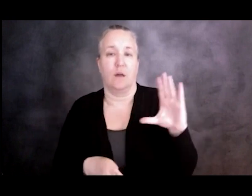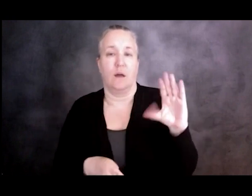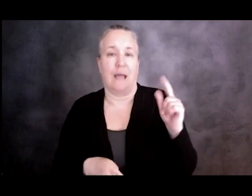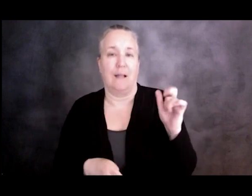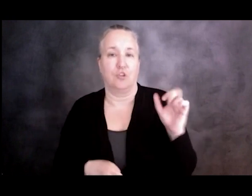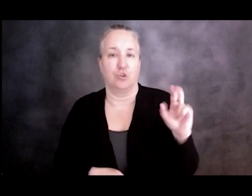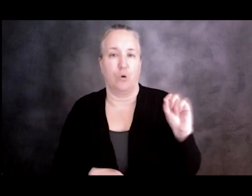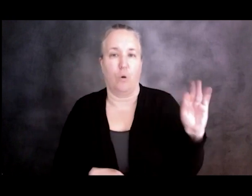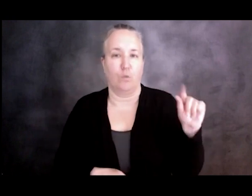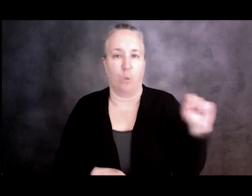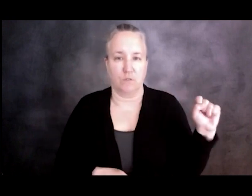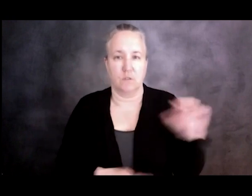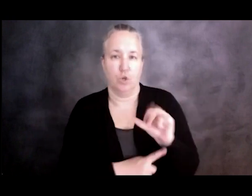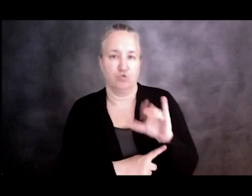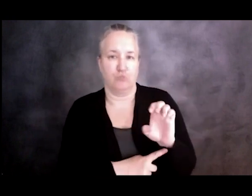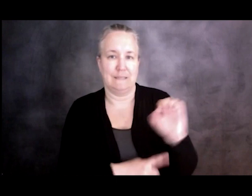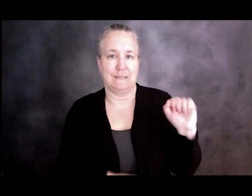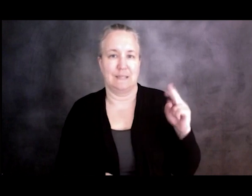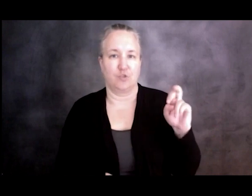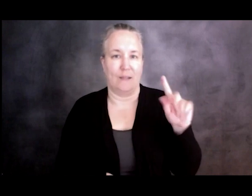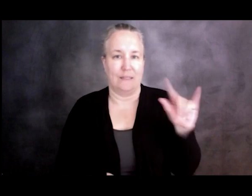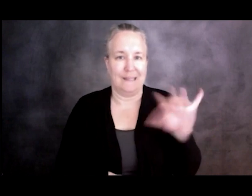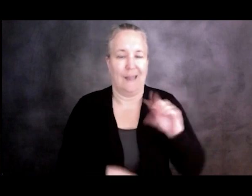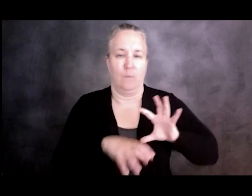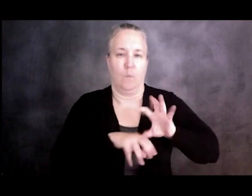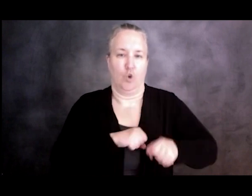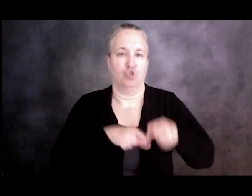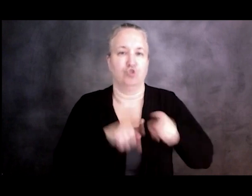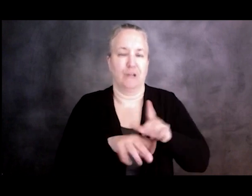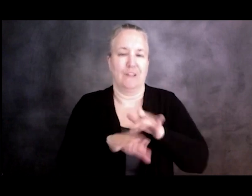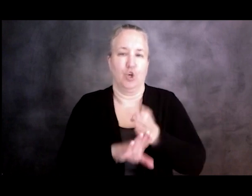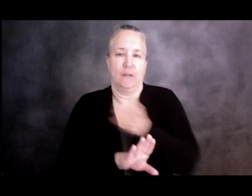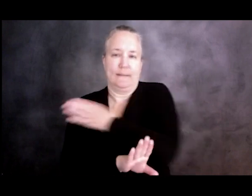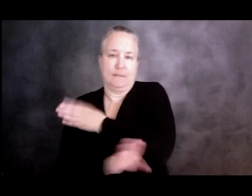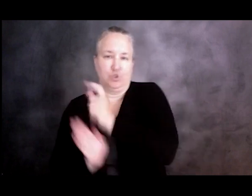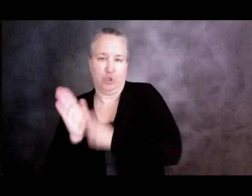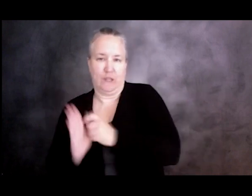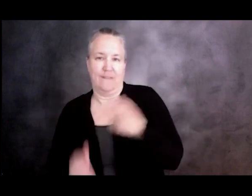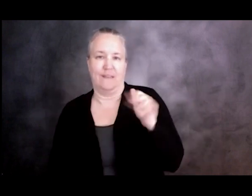Race, Sexuality and Mourning in the Early Era of AIDS, which came out in 2015.